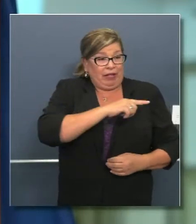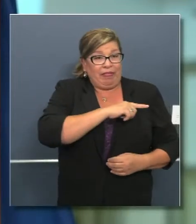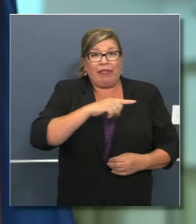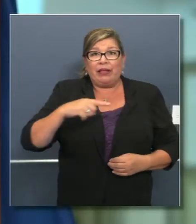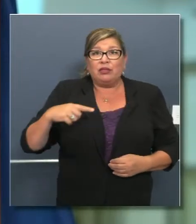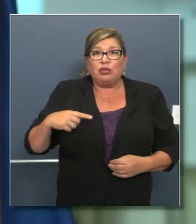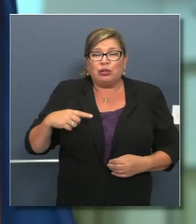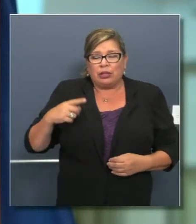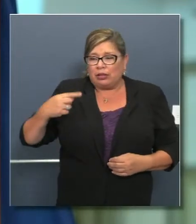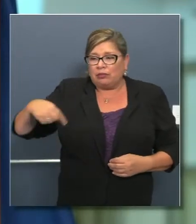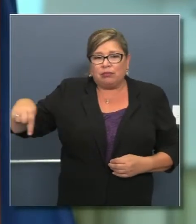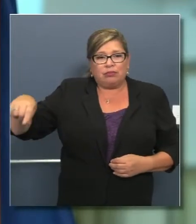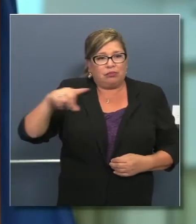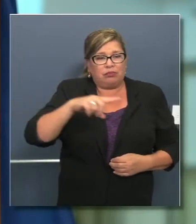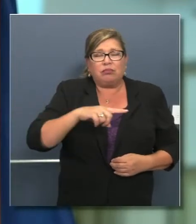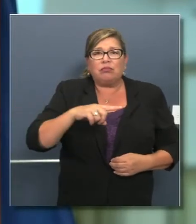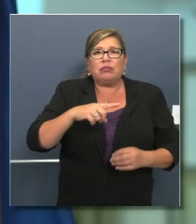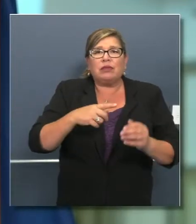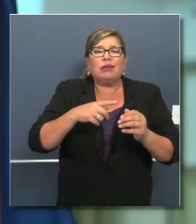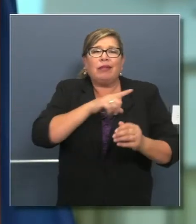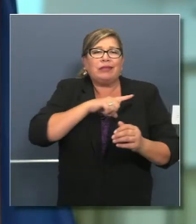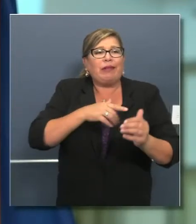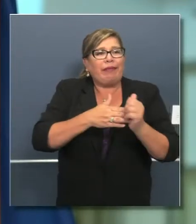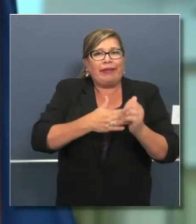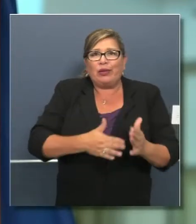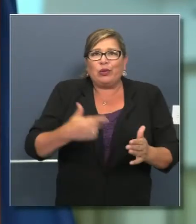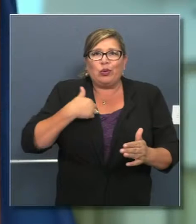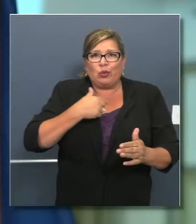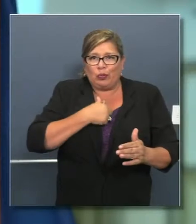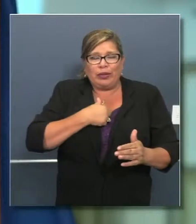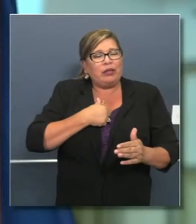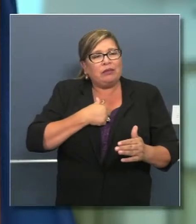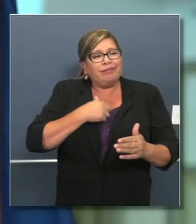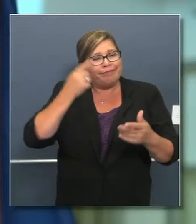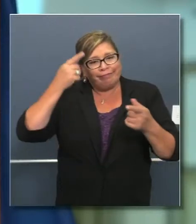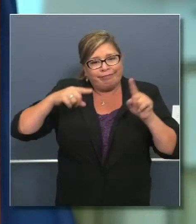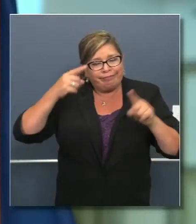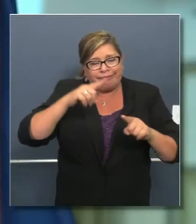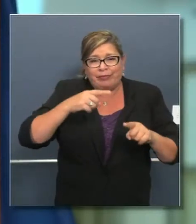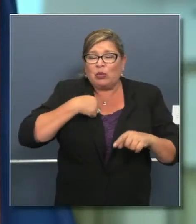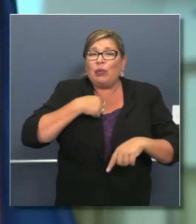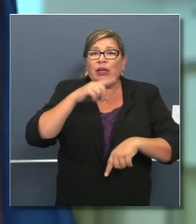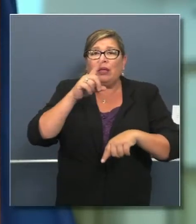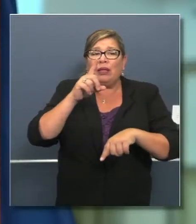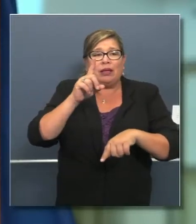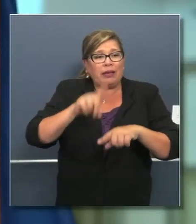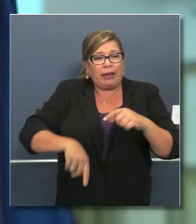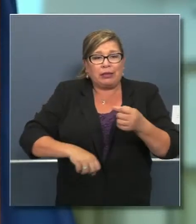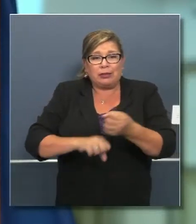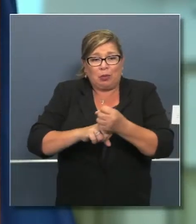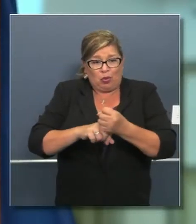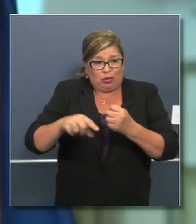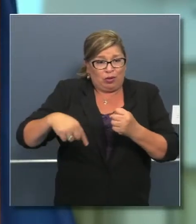concurred that we cannot support bad behavior but we want to encourage and reward good behavior and